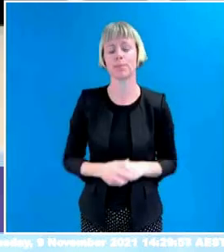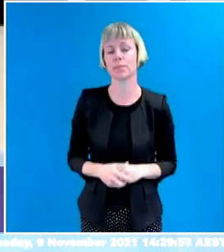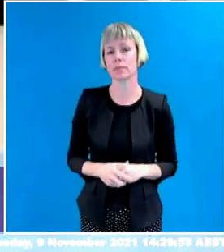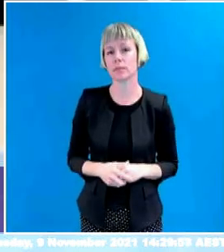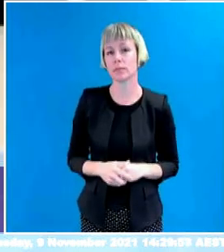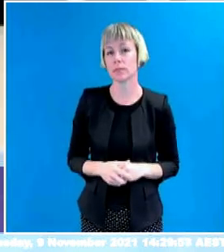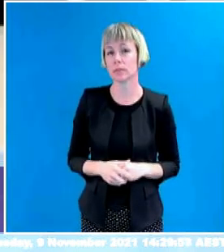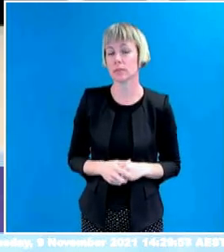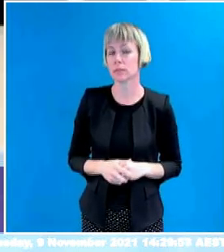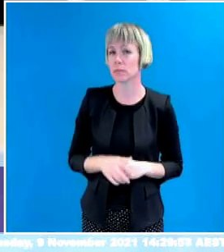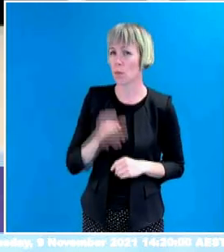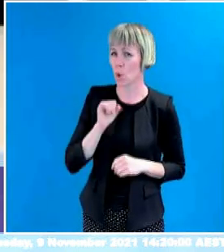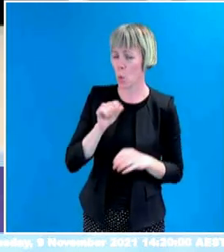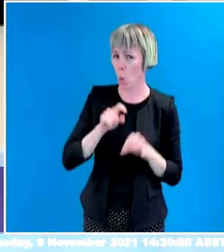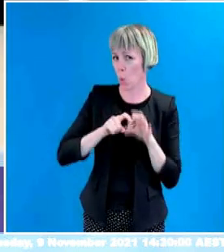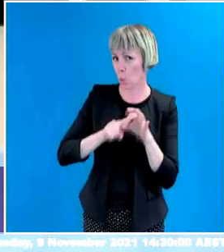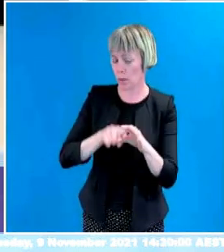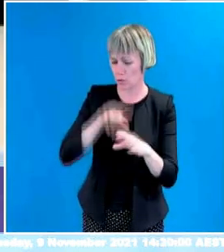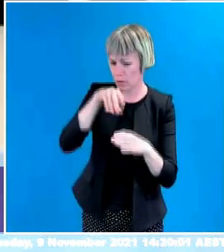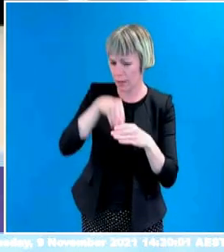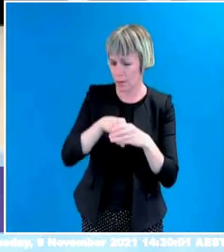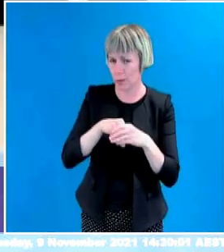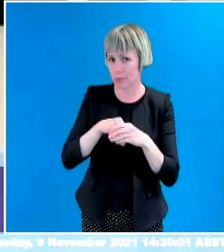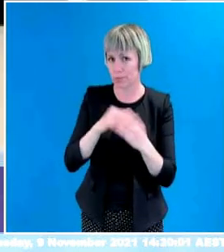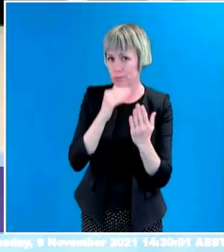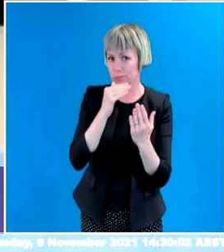set out in your question, but we do turn our mind to these things.